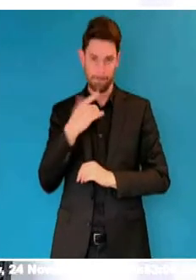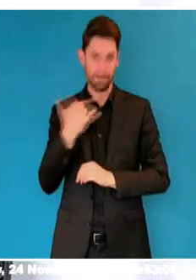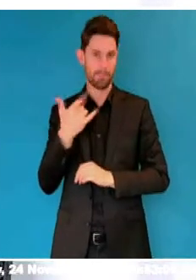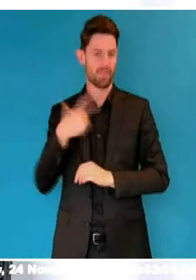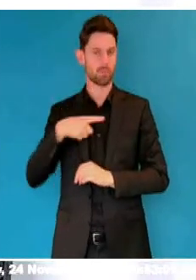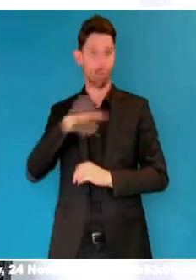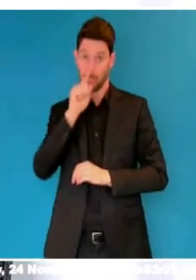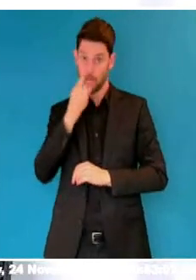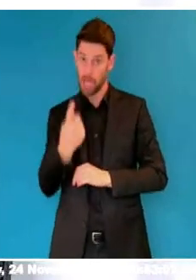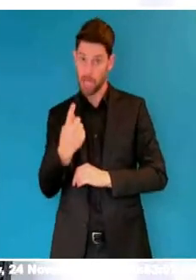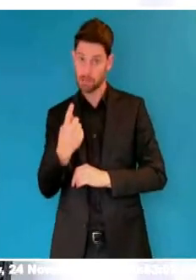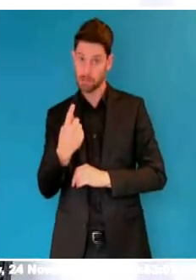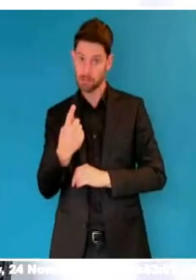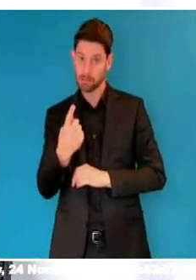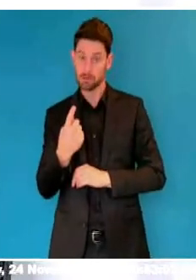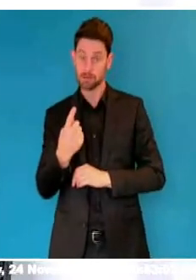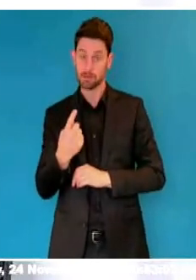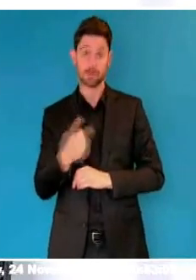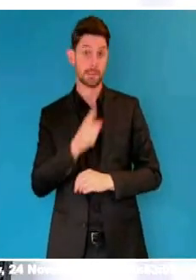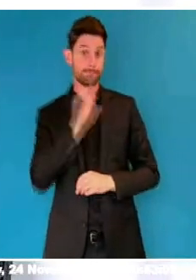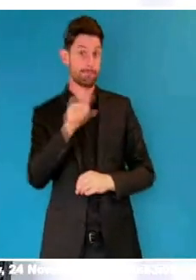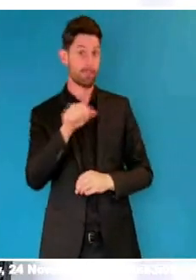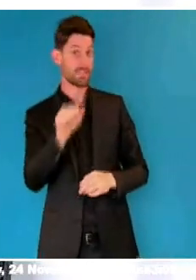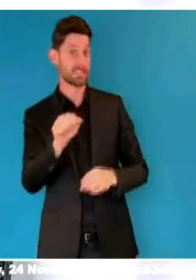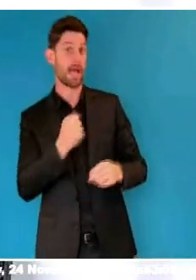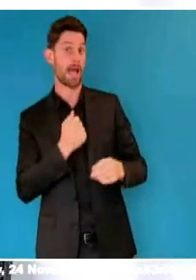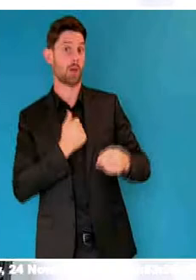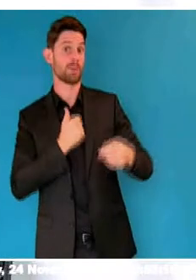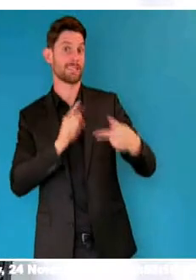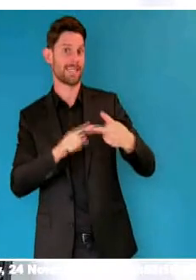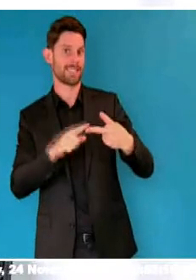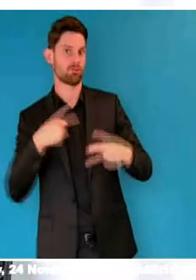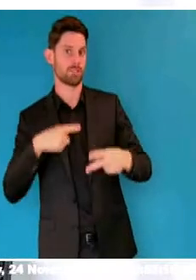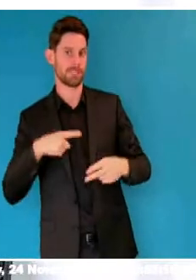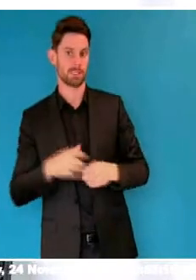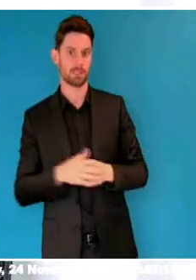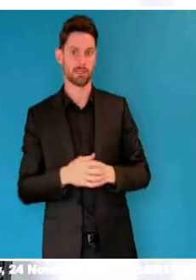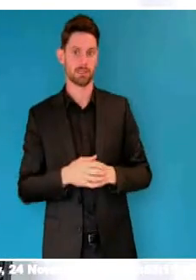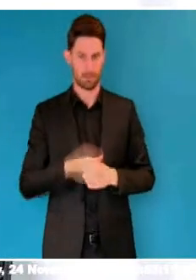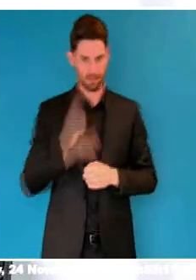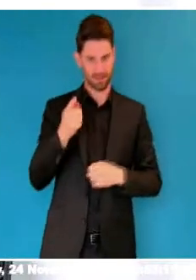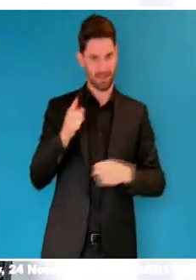Yes, that's correct. Do you appreciate that's not the test under the legislation?